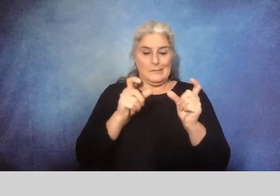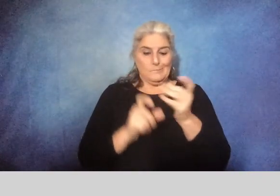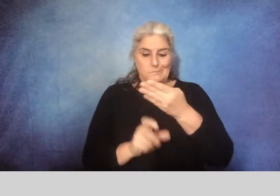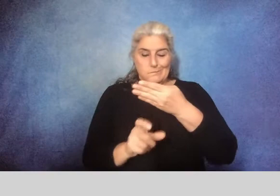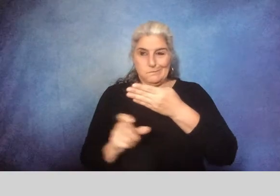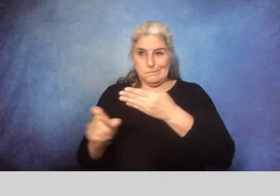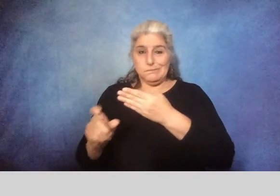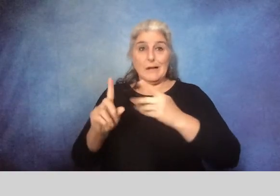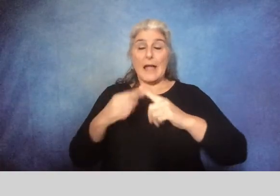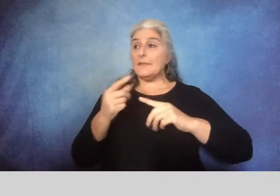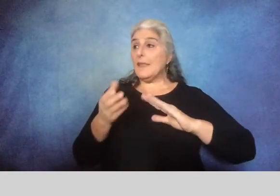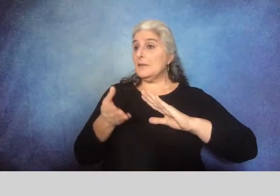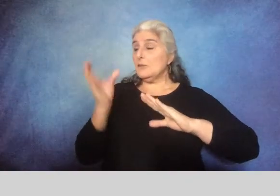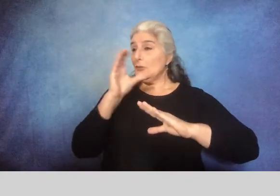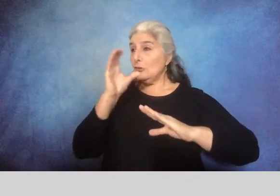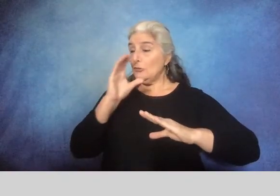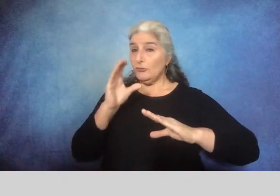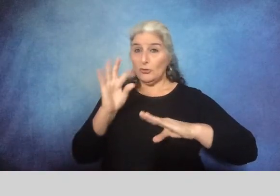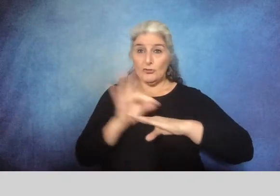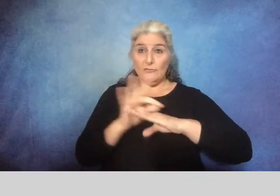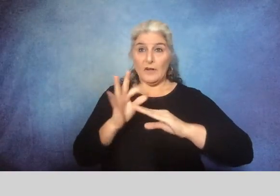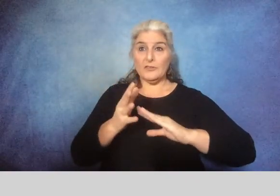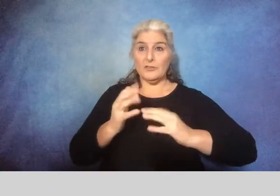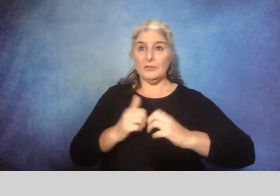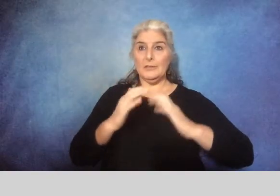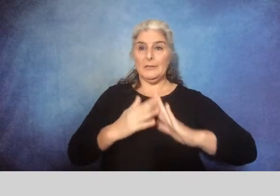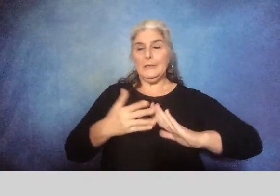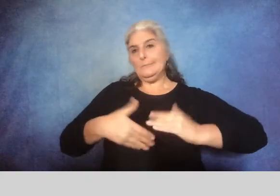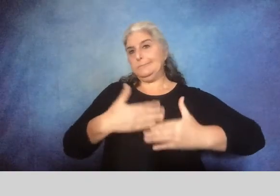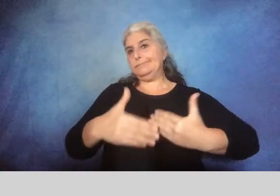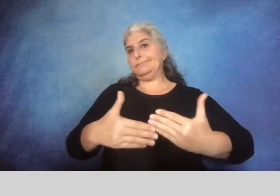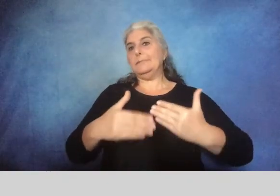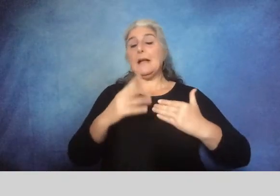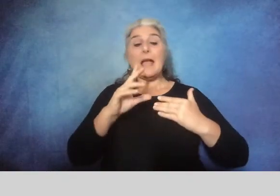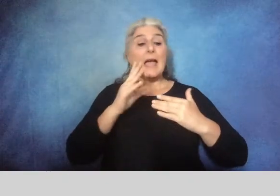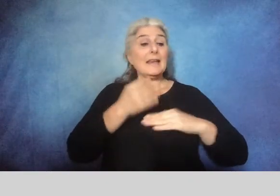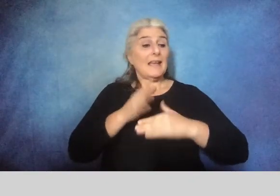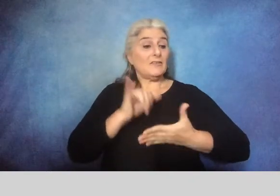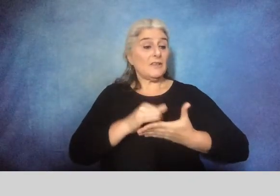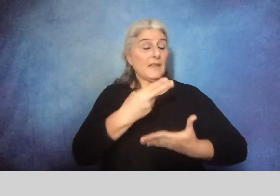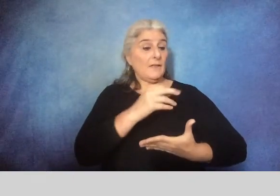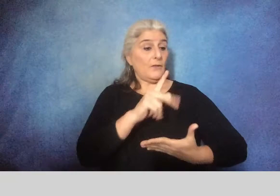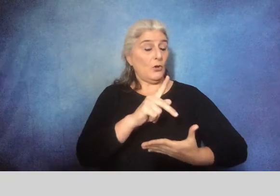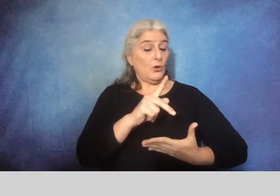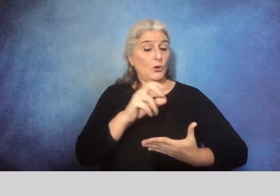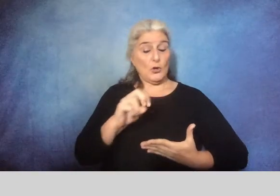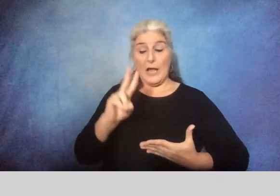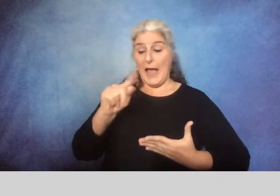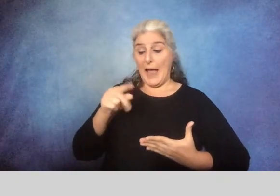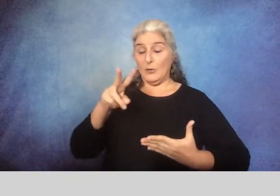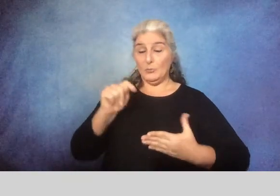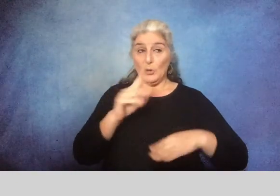and after search is over the hook output is called by search data and